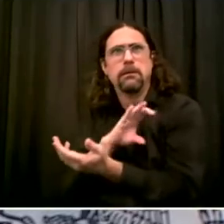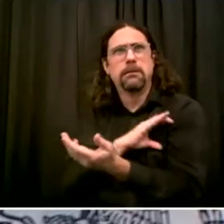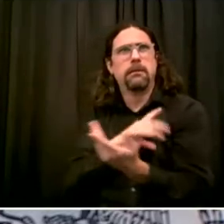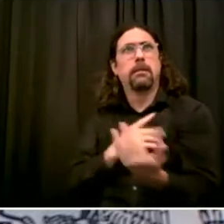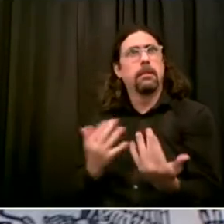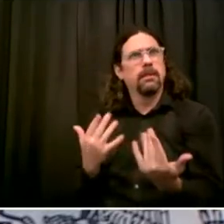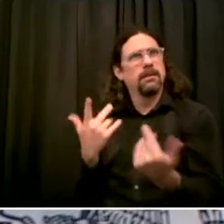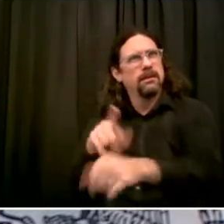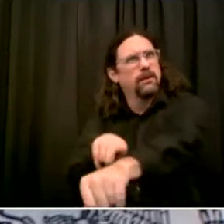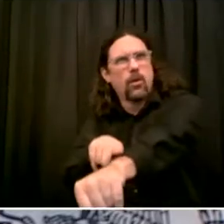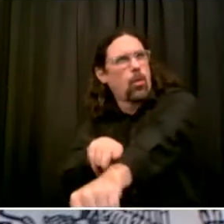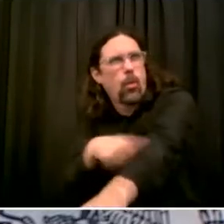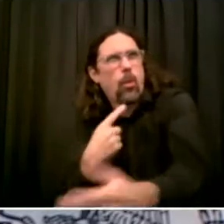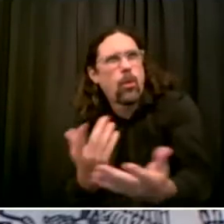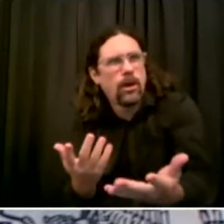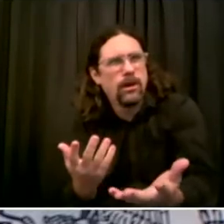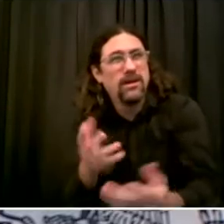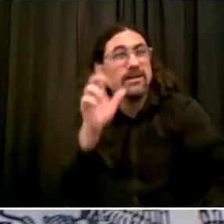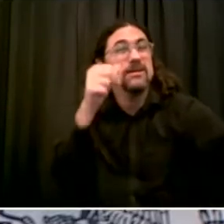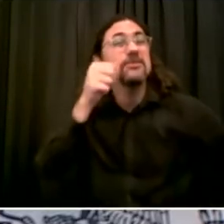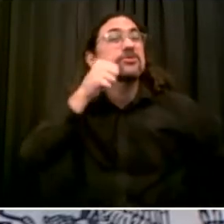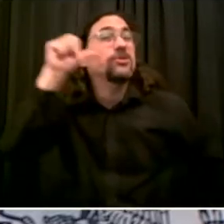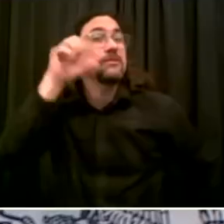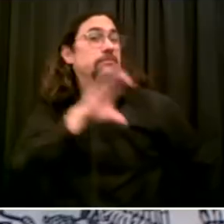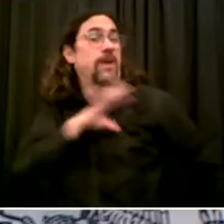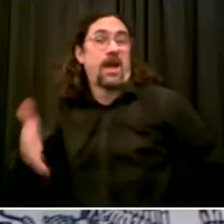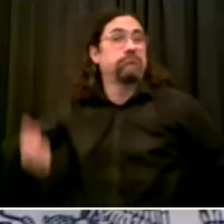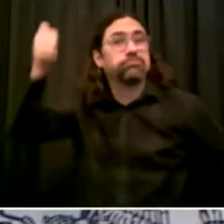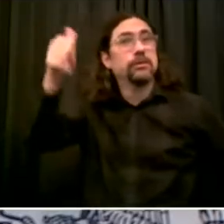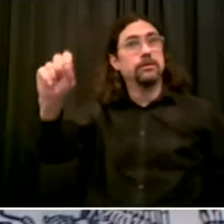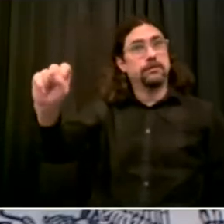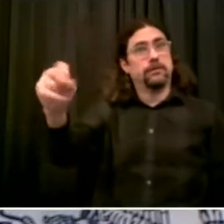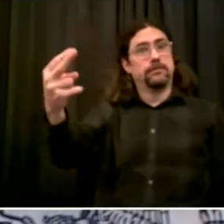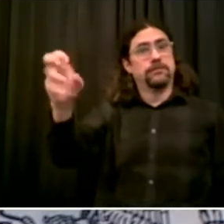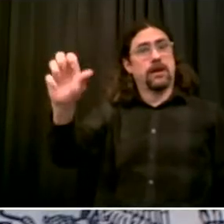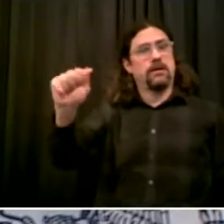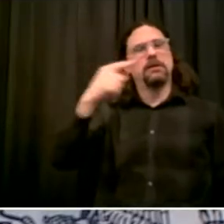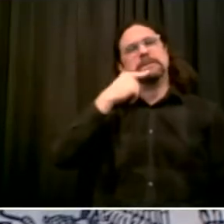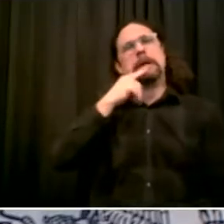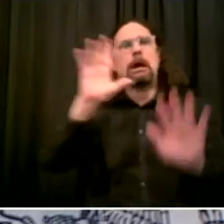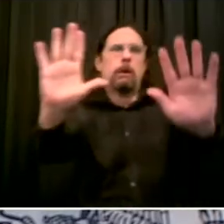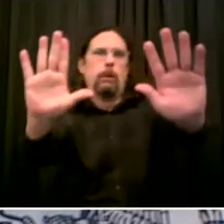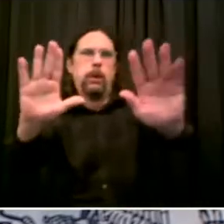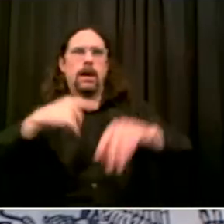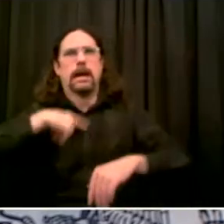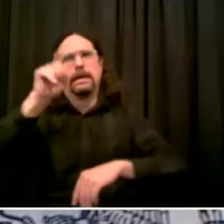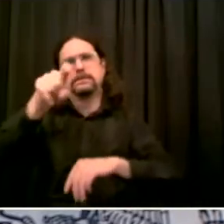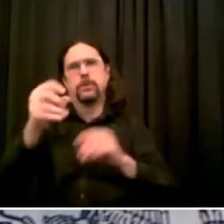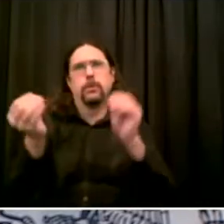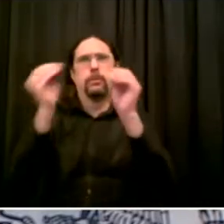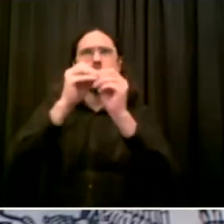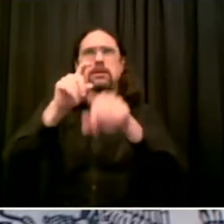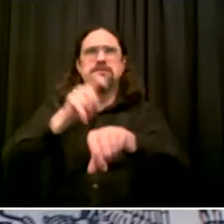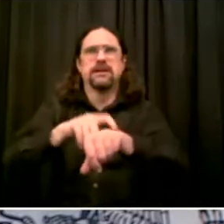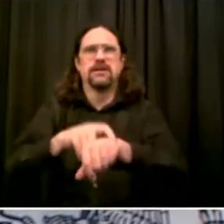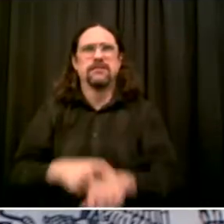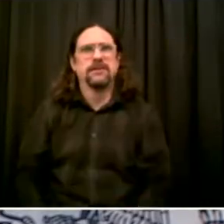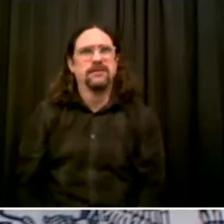MMCOUNY IT COMPONENT AND EVEN THE COMMISOSIN ER SAID RMOEI TM E NEEDS TO BE GIVEN ORF THAT